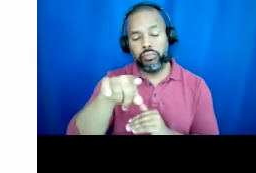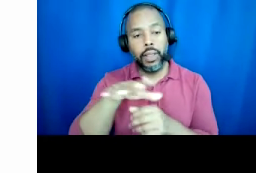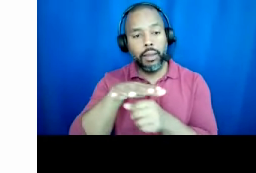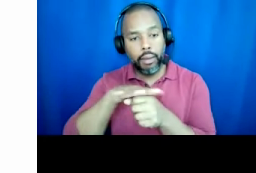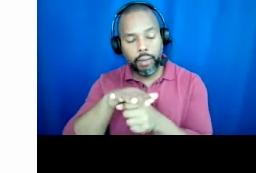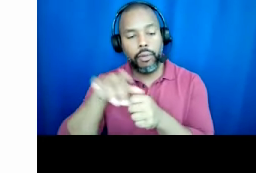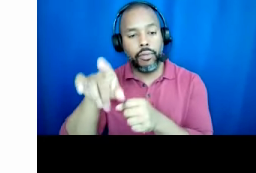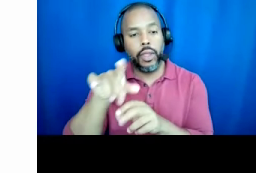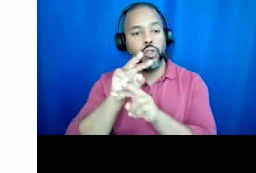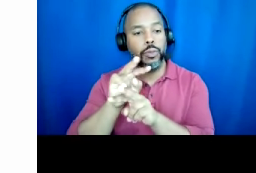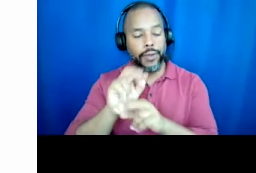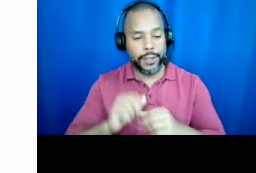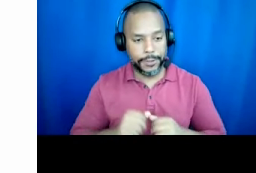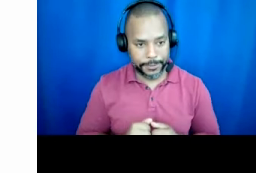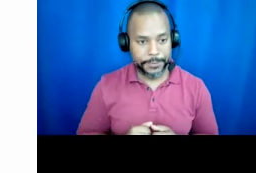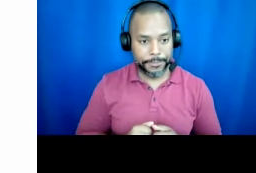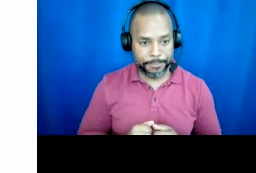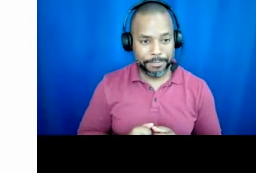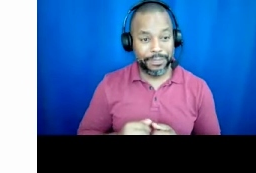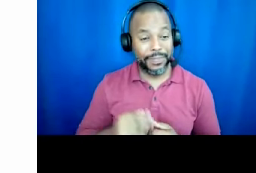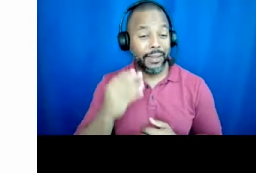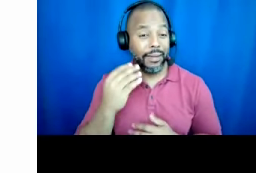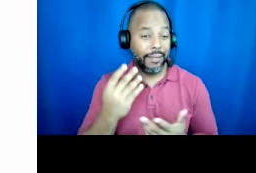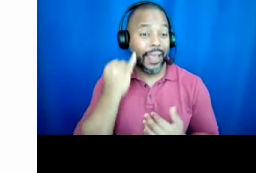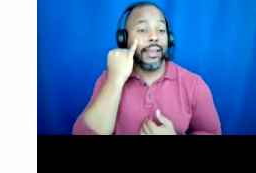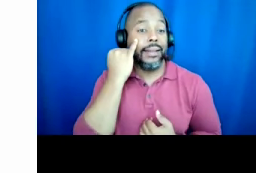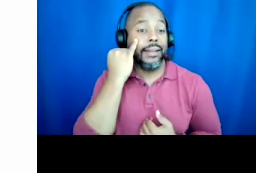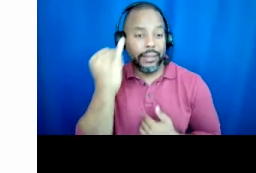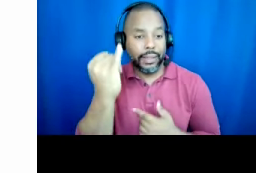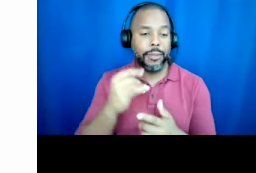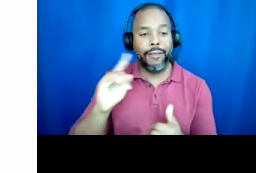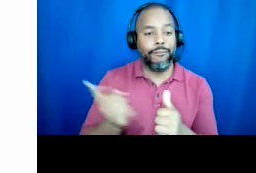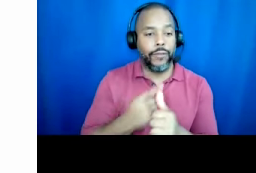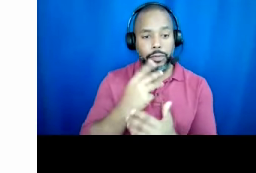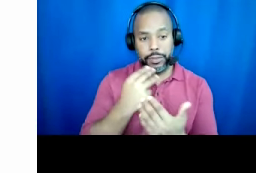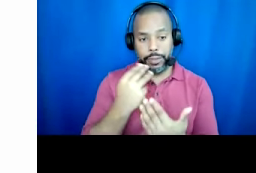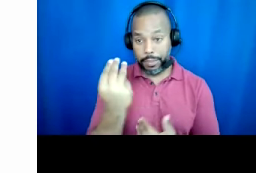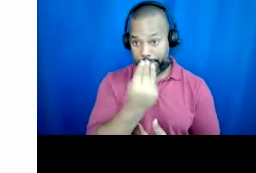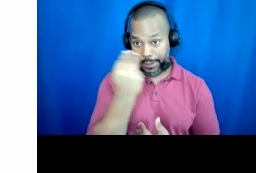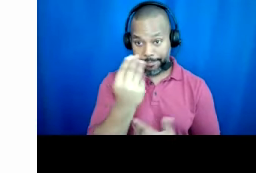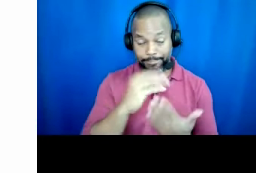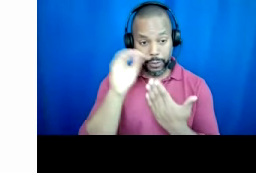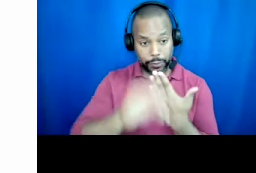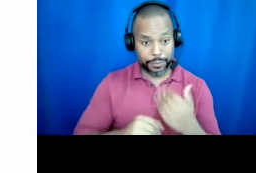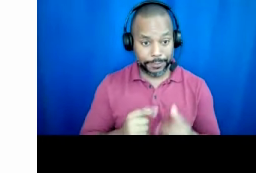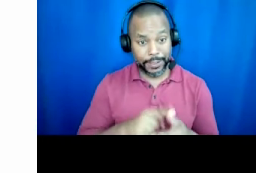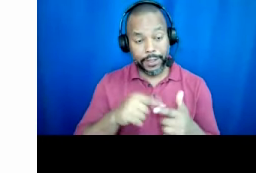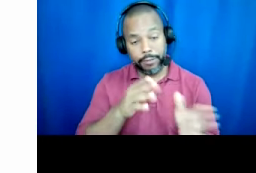ideally by the first Monday of October. That then rolls into November, where,